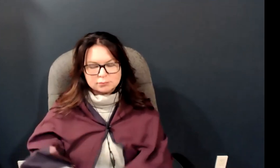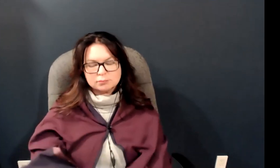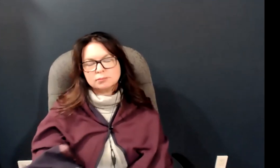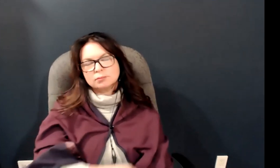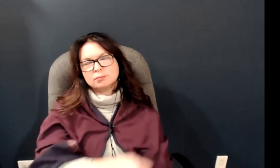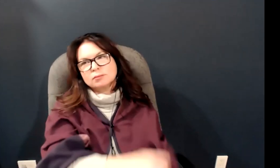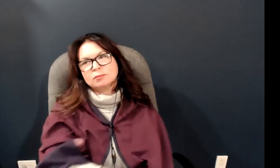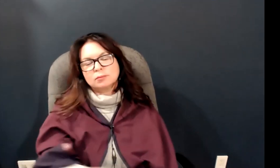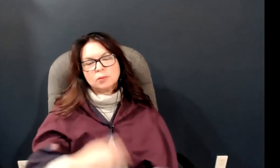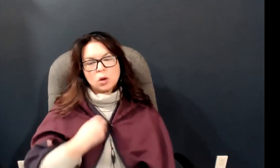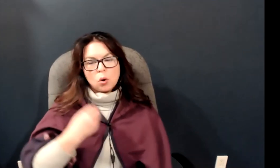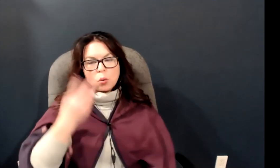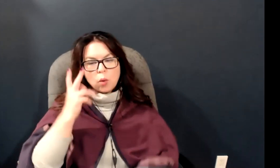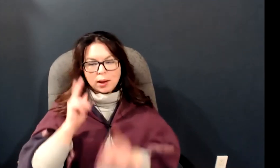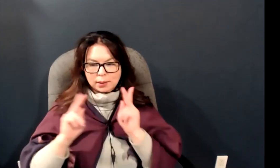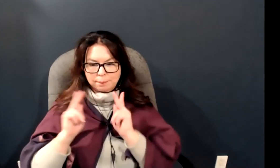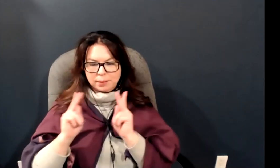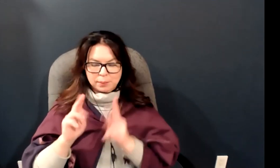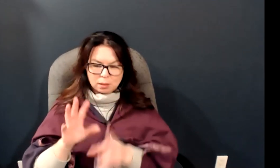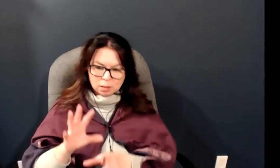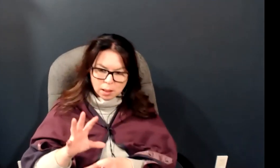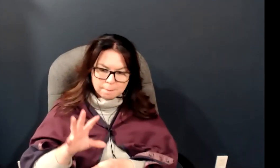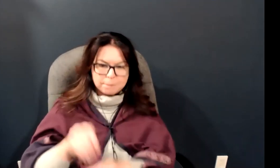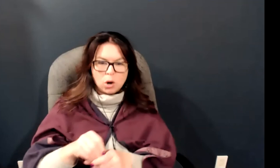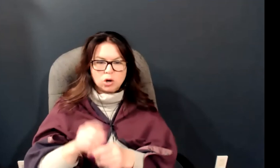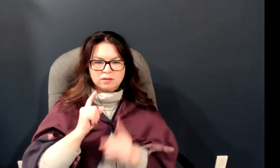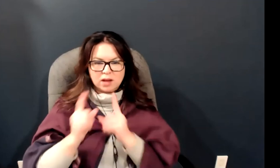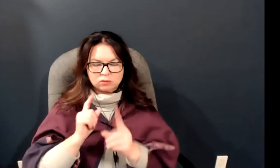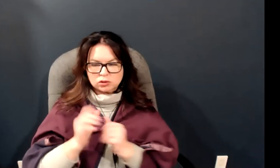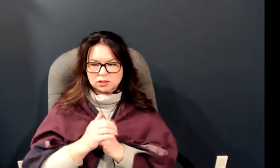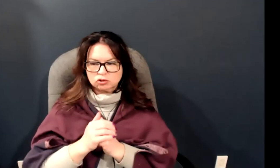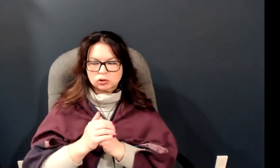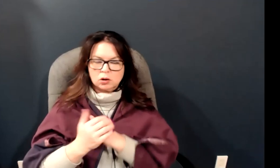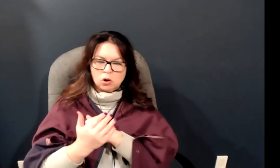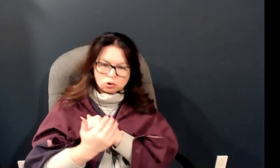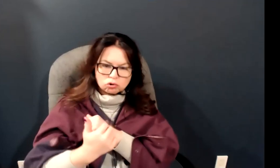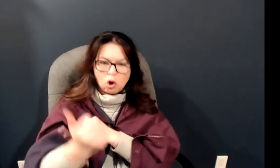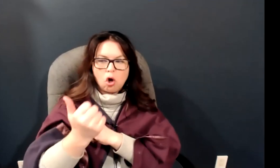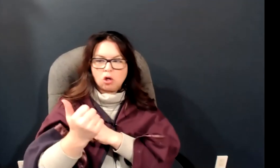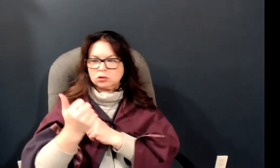about it?" [Dr. Vendryes] One of the, I, I showed... I put on that slide specifically, the, the